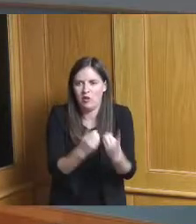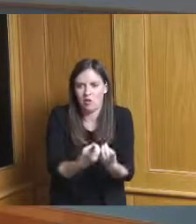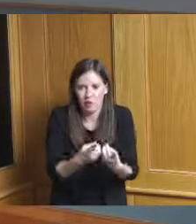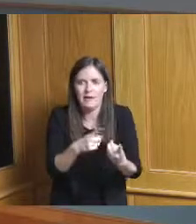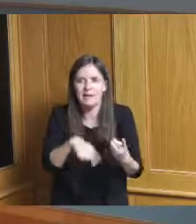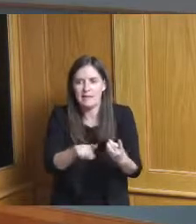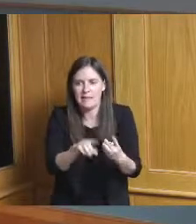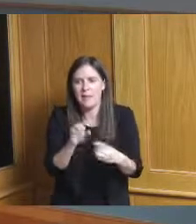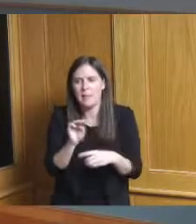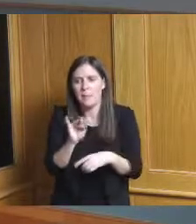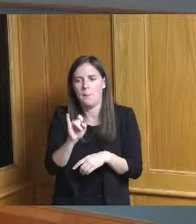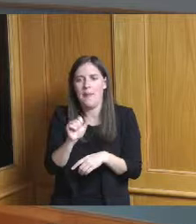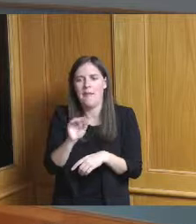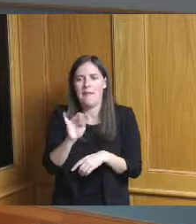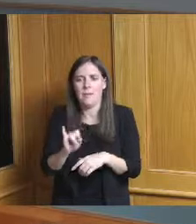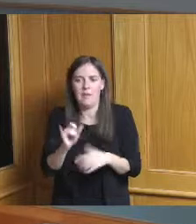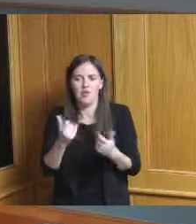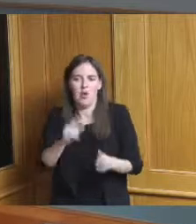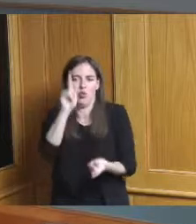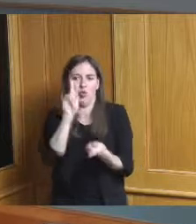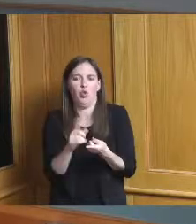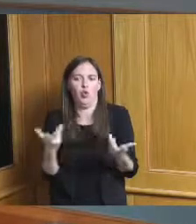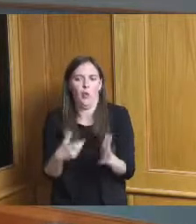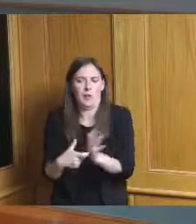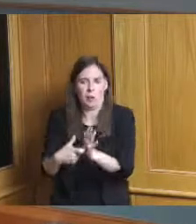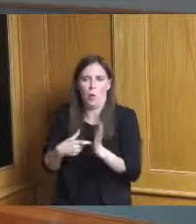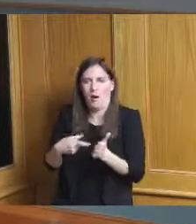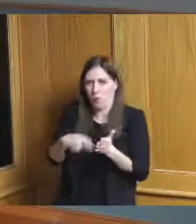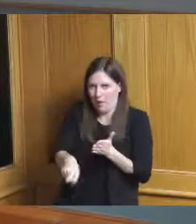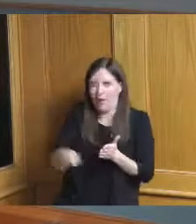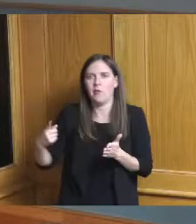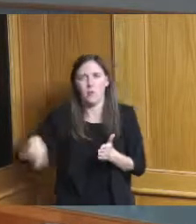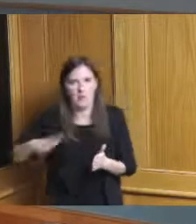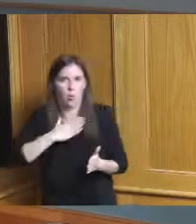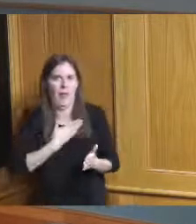thank you Harry great report and I'm glad that they're doing what they need to do and